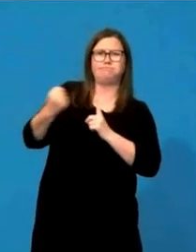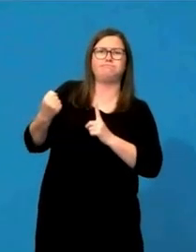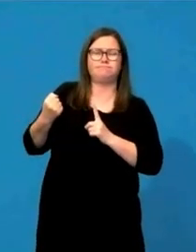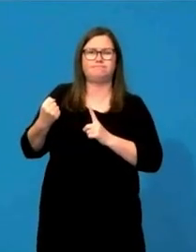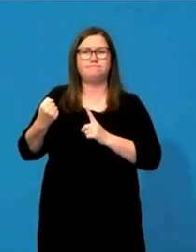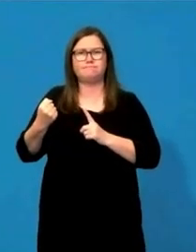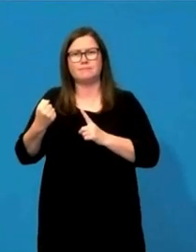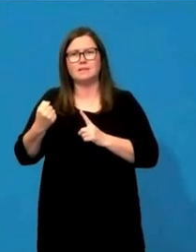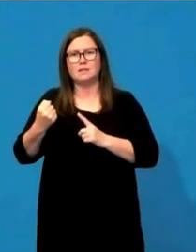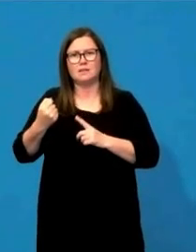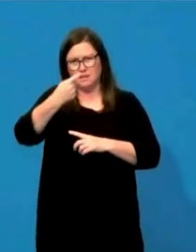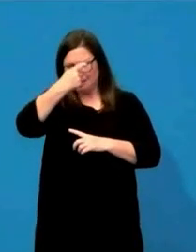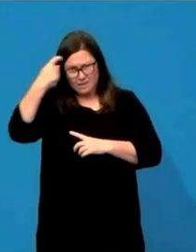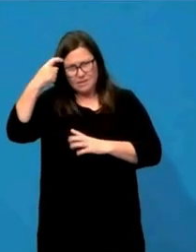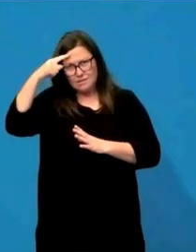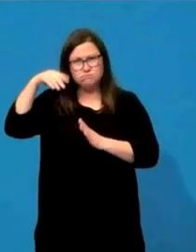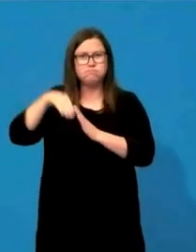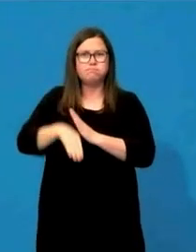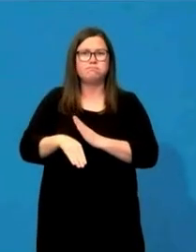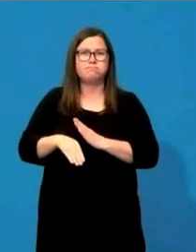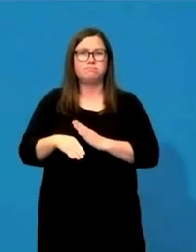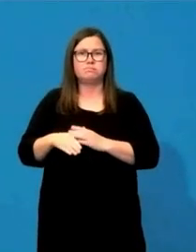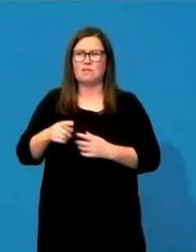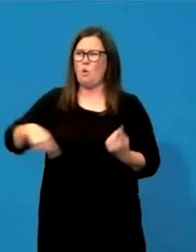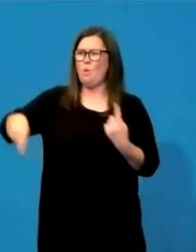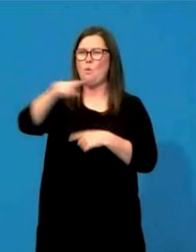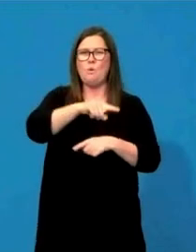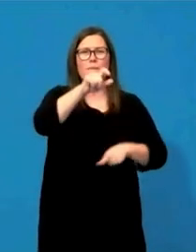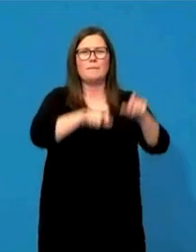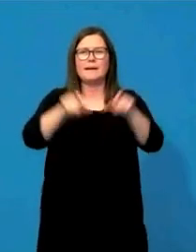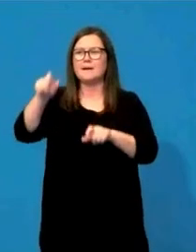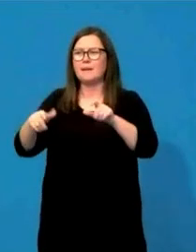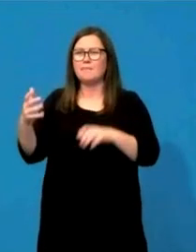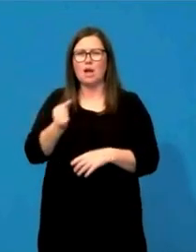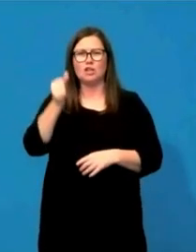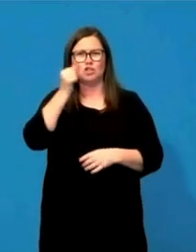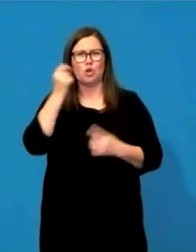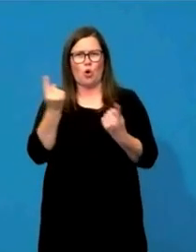We all need to know who we are and how we're - where we come from and how we're connected.